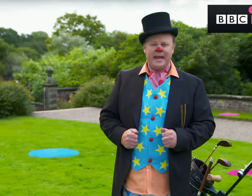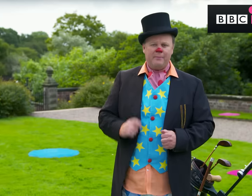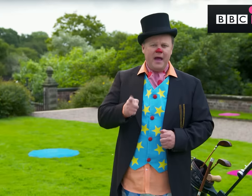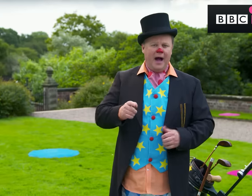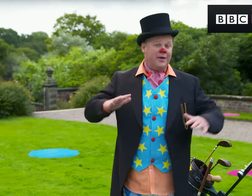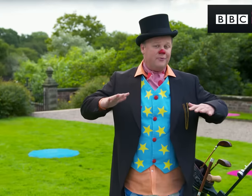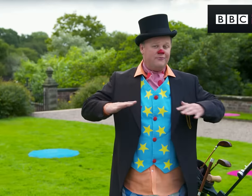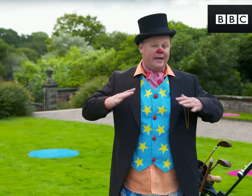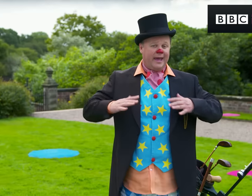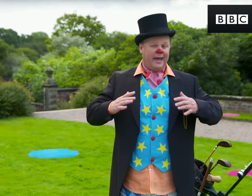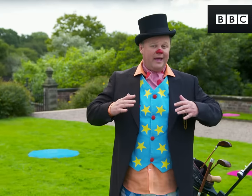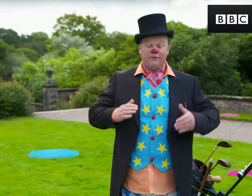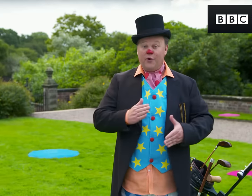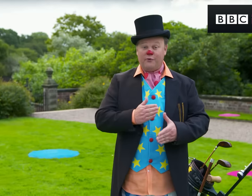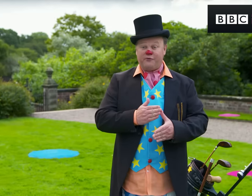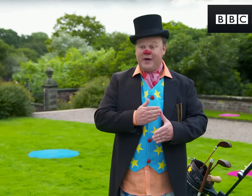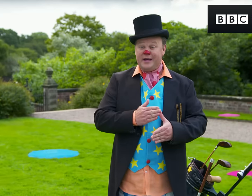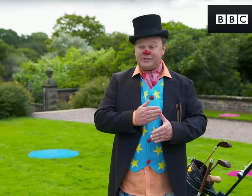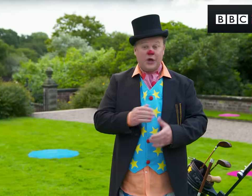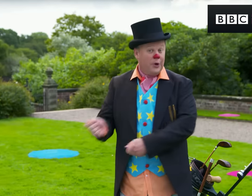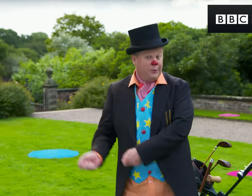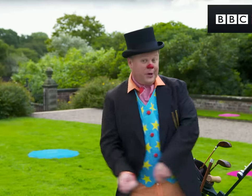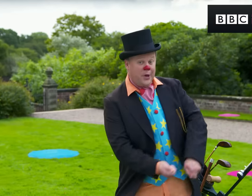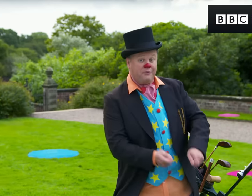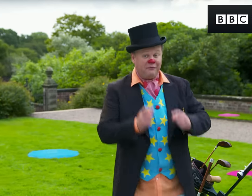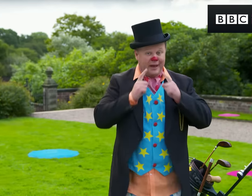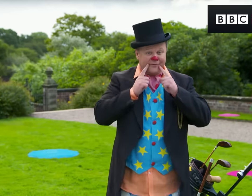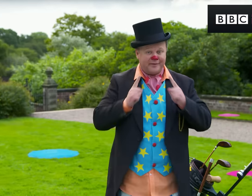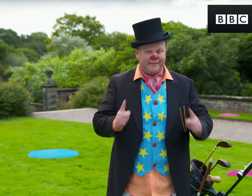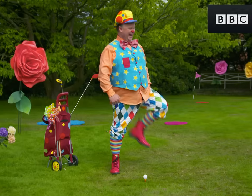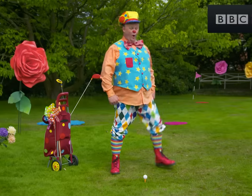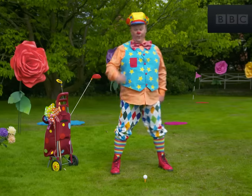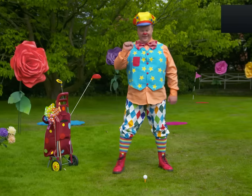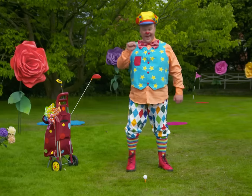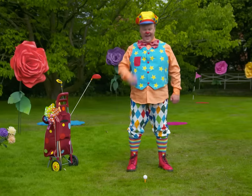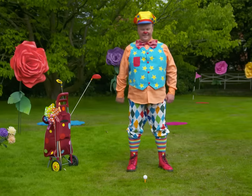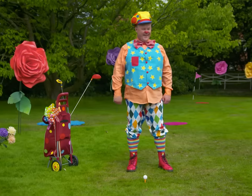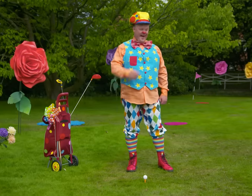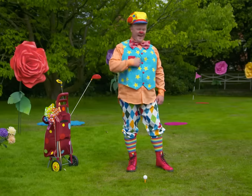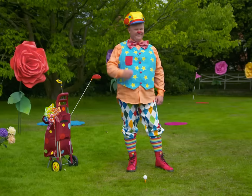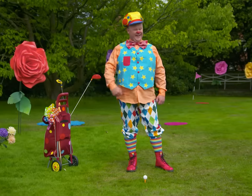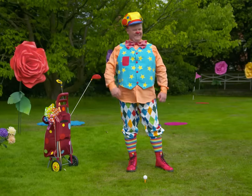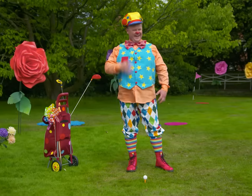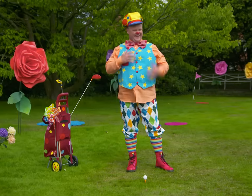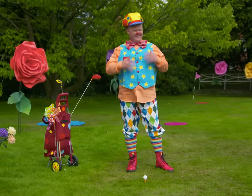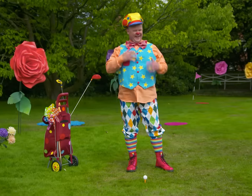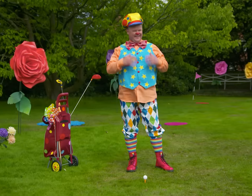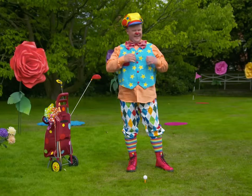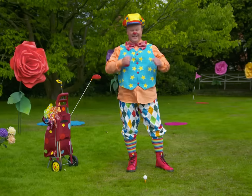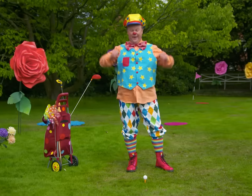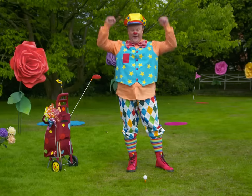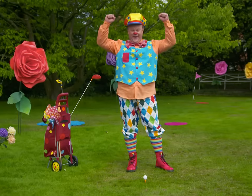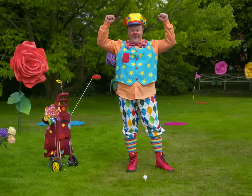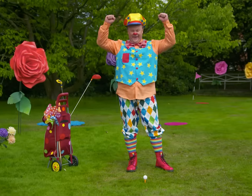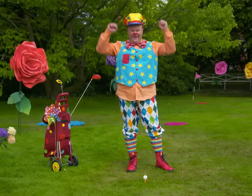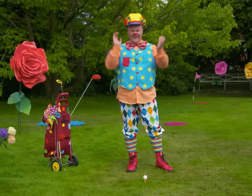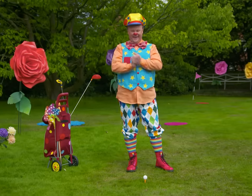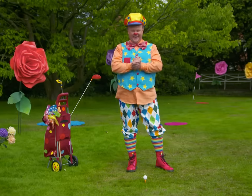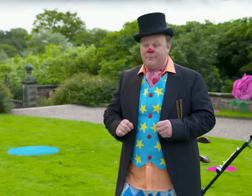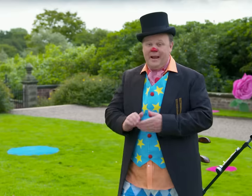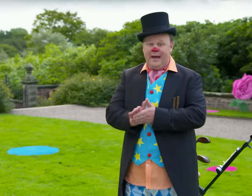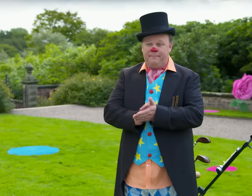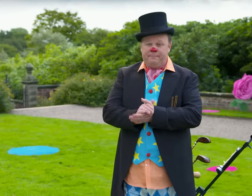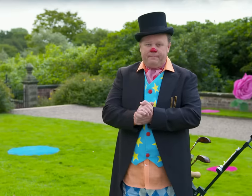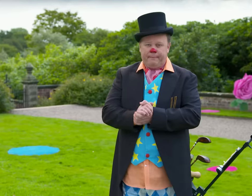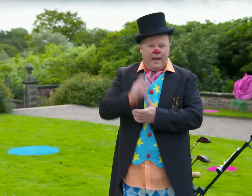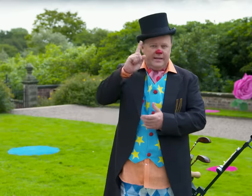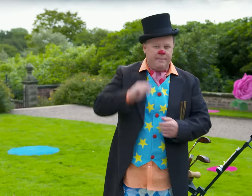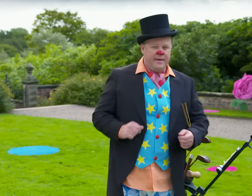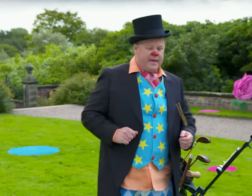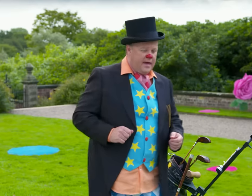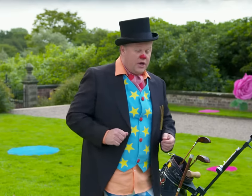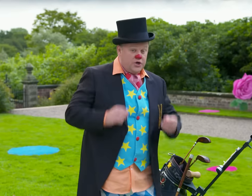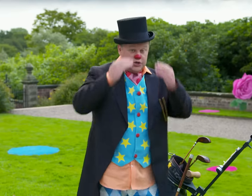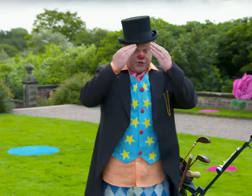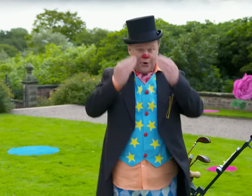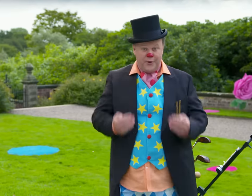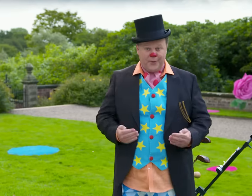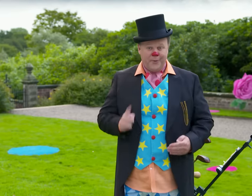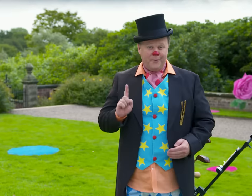now are you ready for your first golf lesson oh yes i'm very excited well um let me uh show you